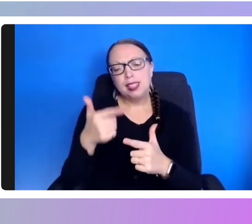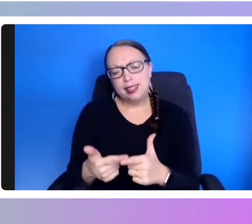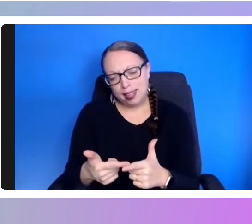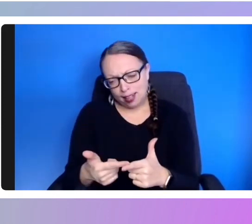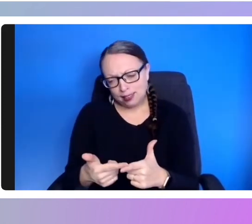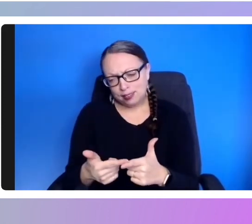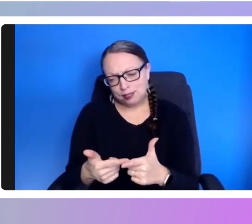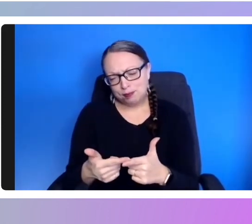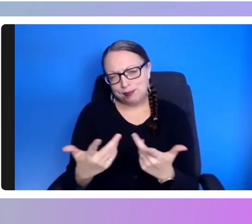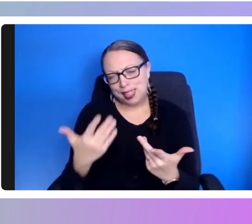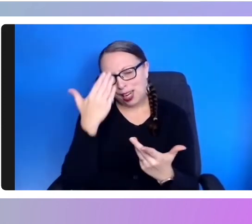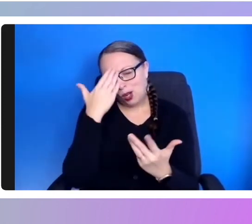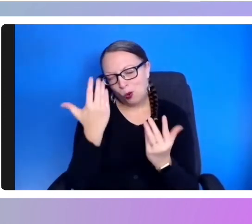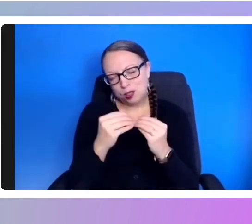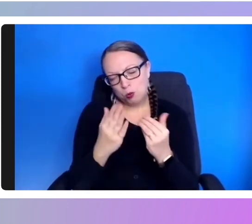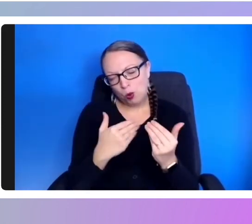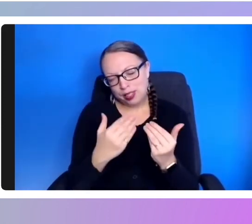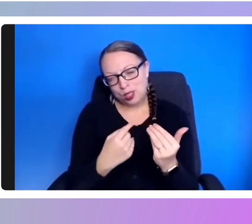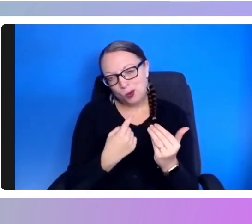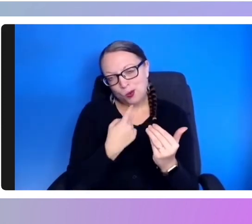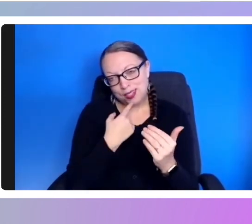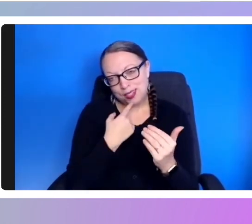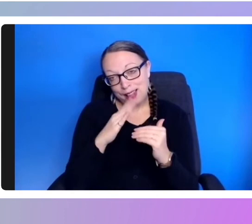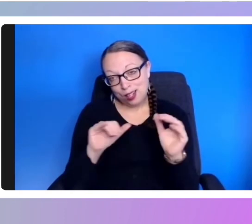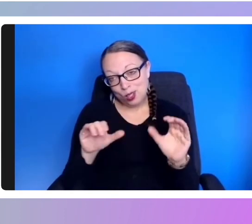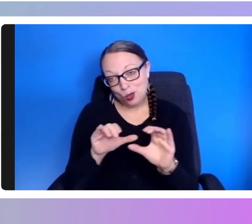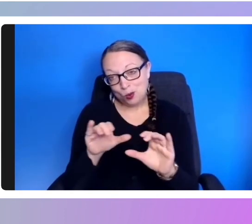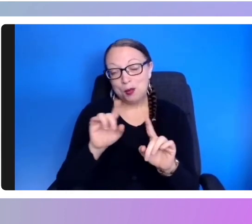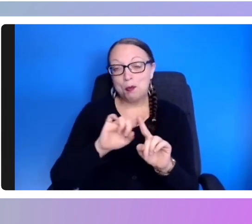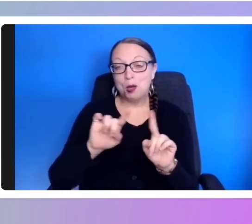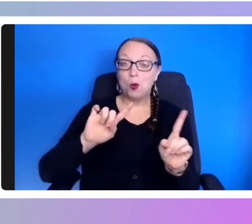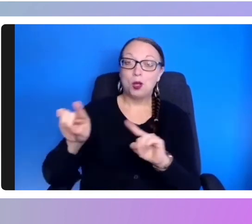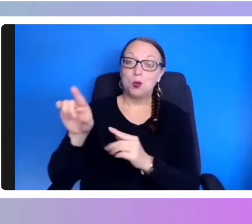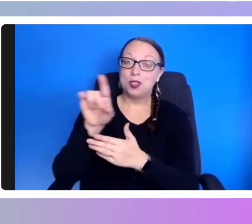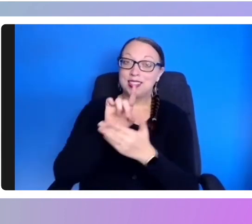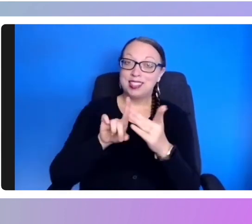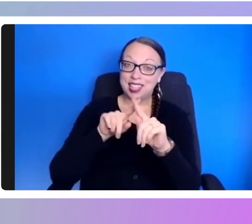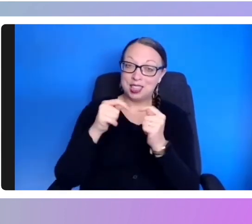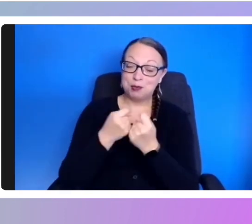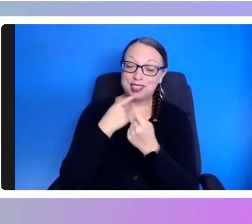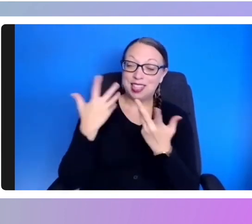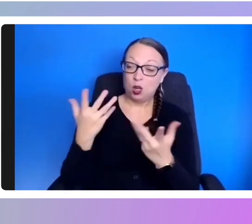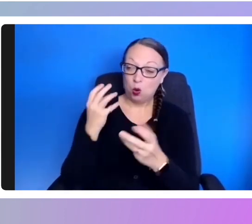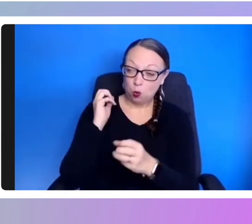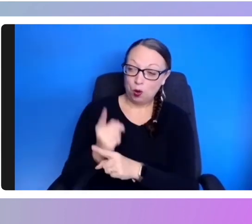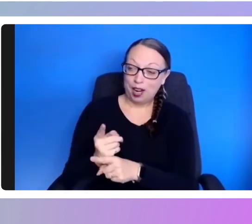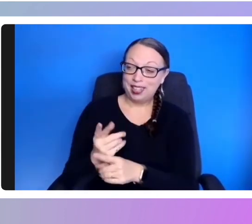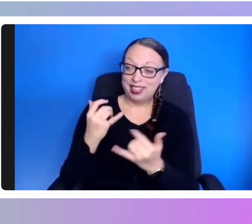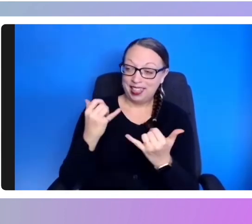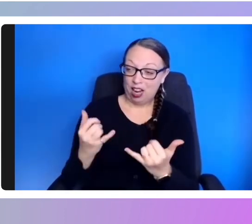and I know it's easier said than done but then it's just about going to the design team and saying, right can we iterate now for the next round